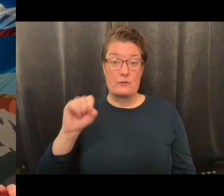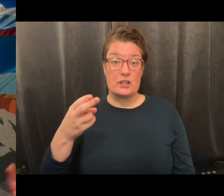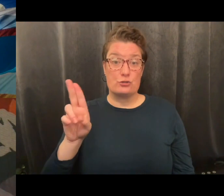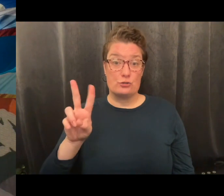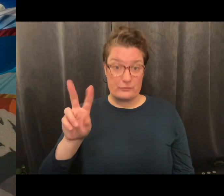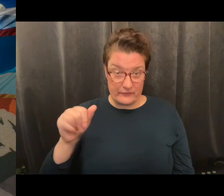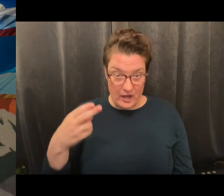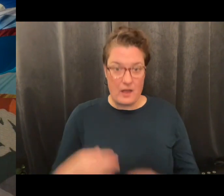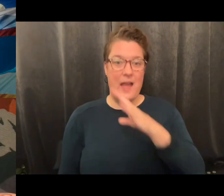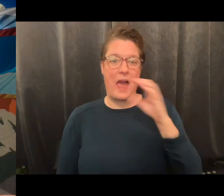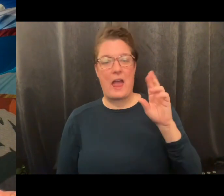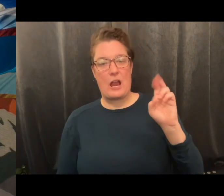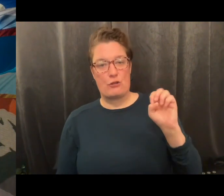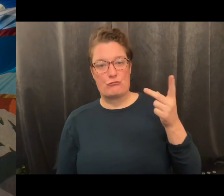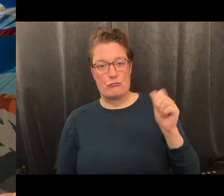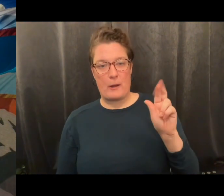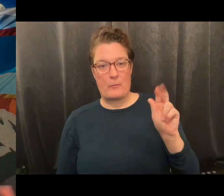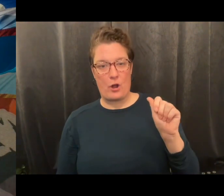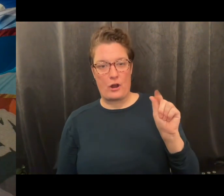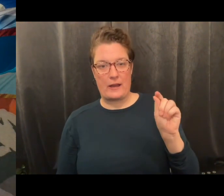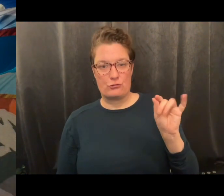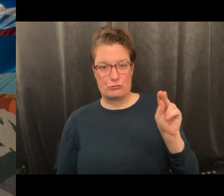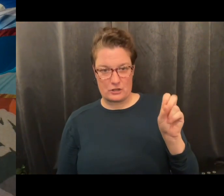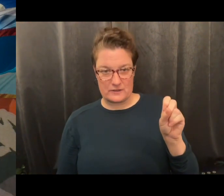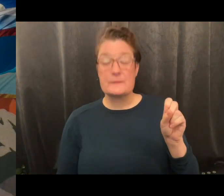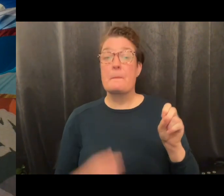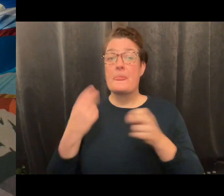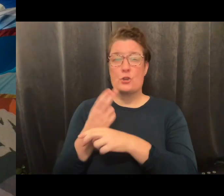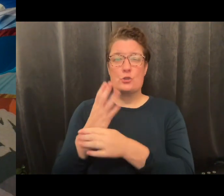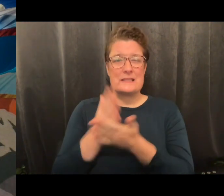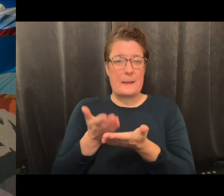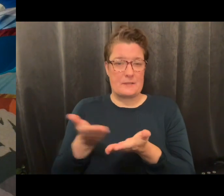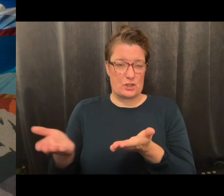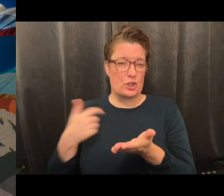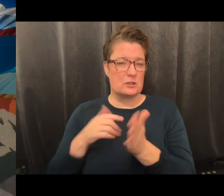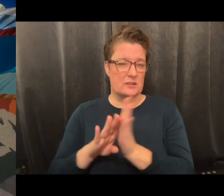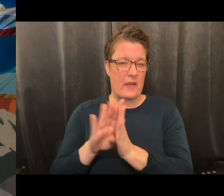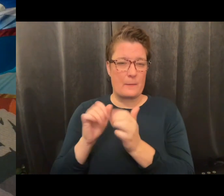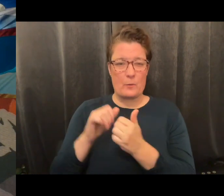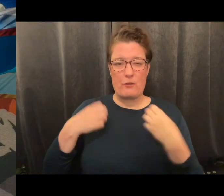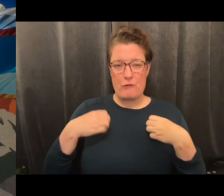Rabbi Elliot Kukla a few years ago. We did a racial justice and teshuvah series that was kind of a small